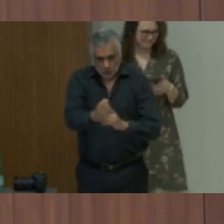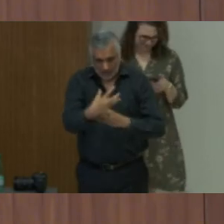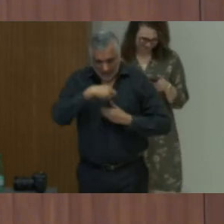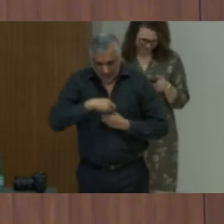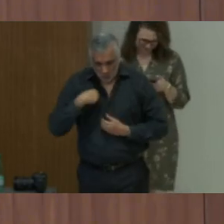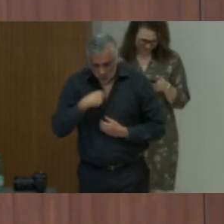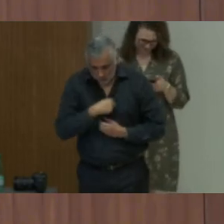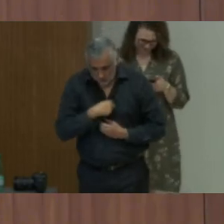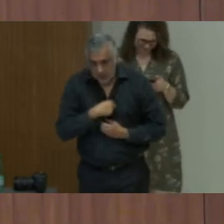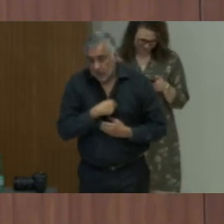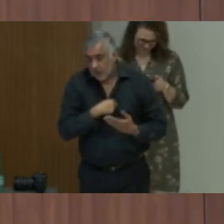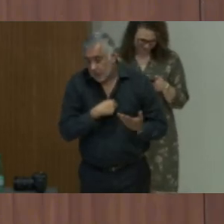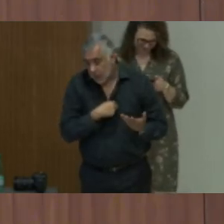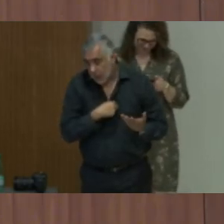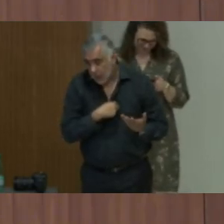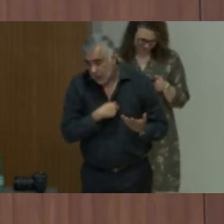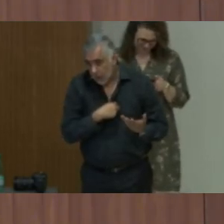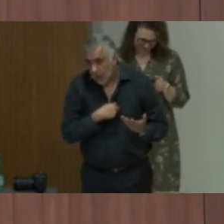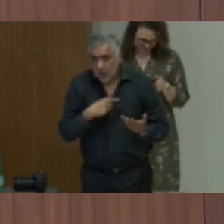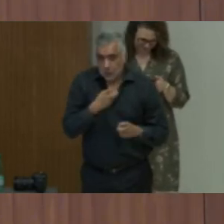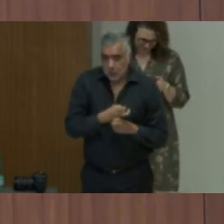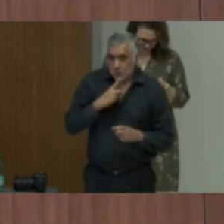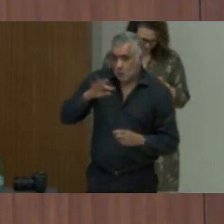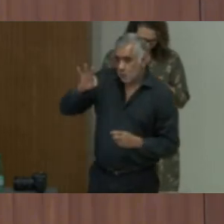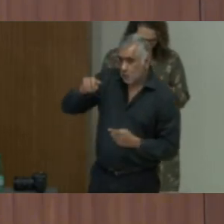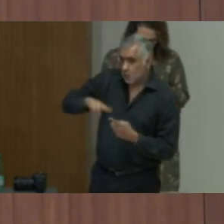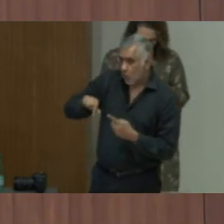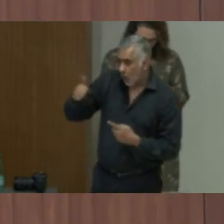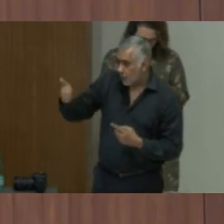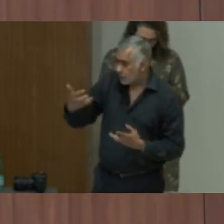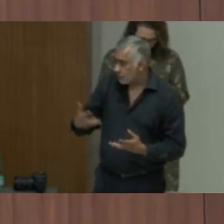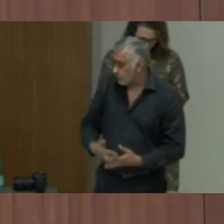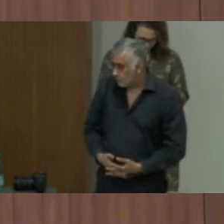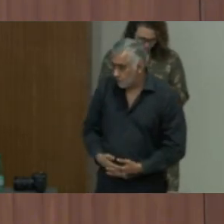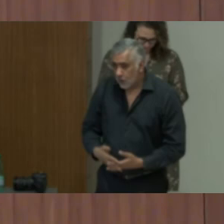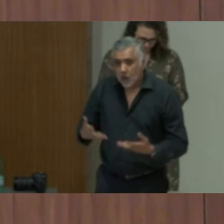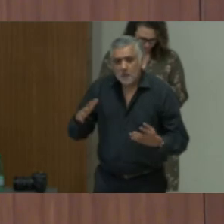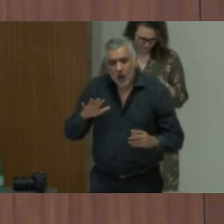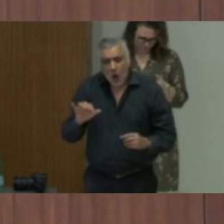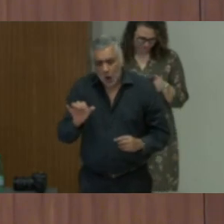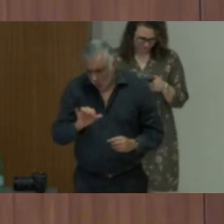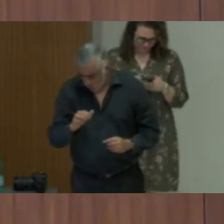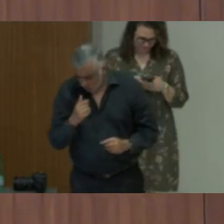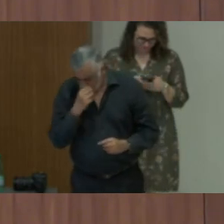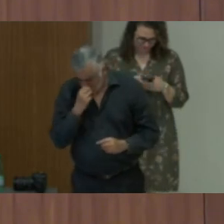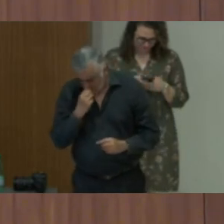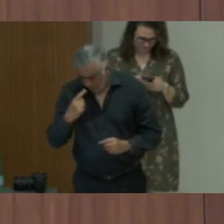then, you know, it's difficult to preach to others. But I also think that as a church,